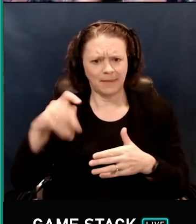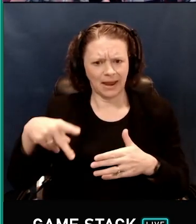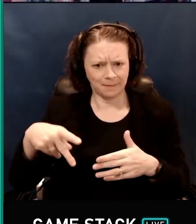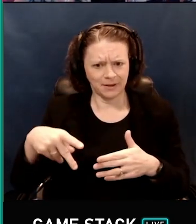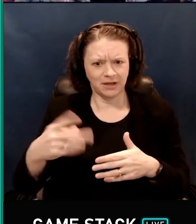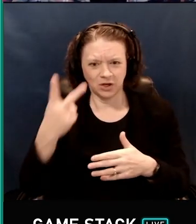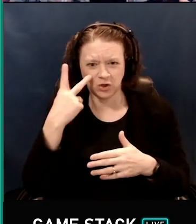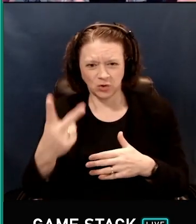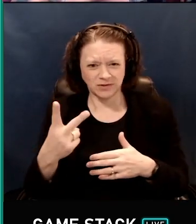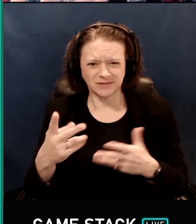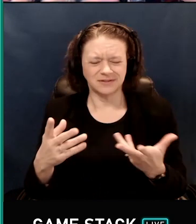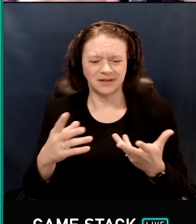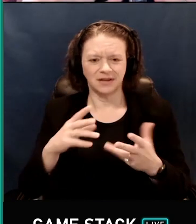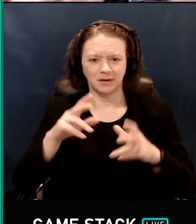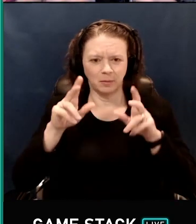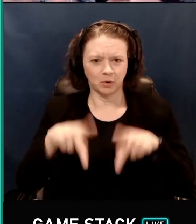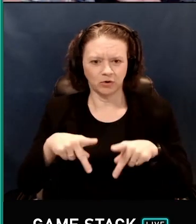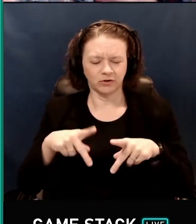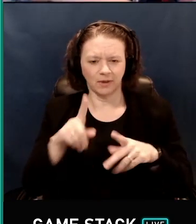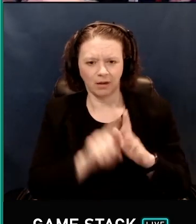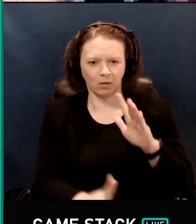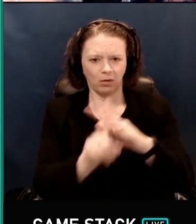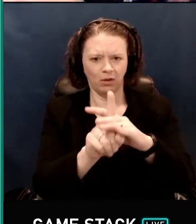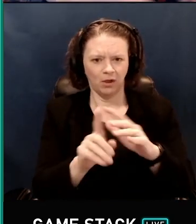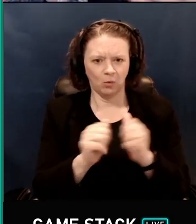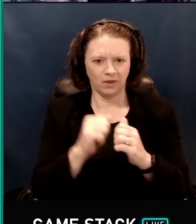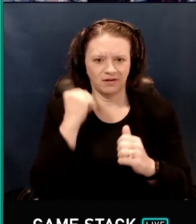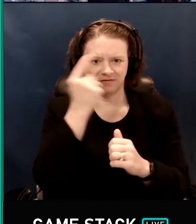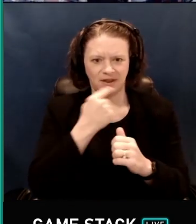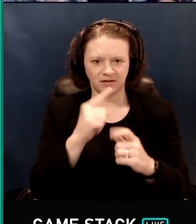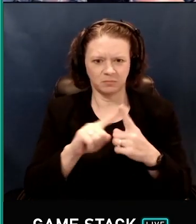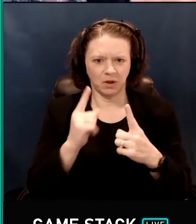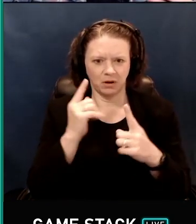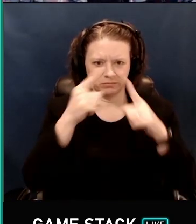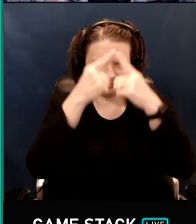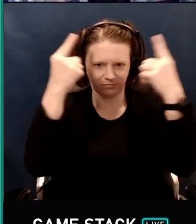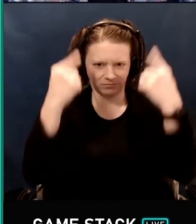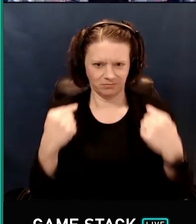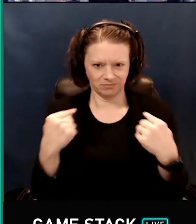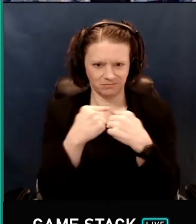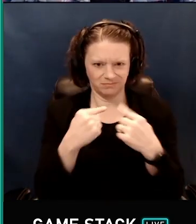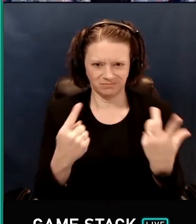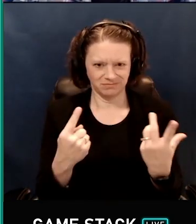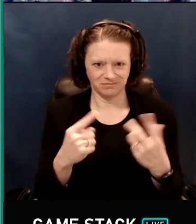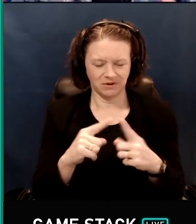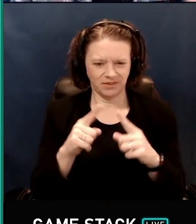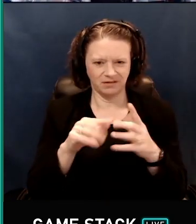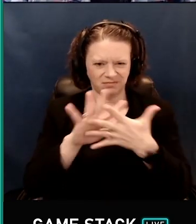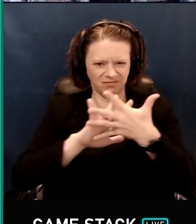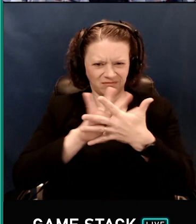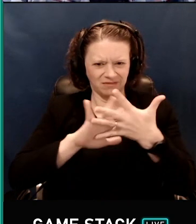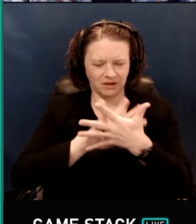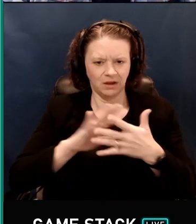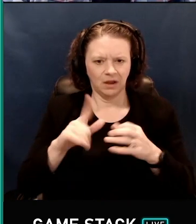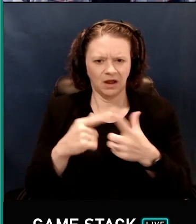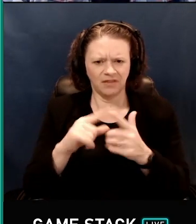it's just a block, and then it starts popping in, and you have all the trees in the background. They start popping in, that's not a very consistent experience.